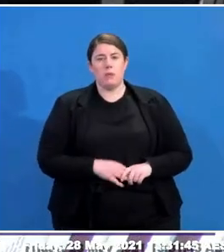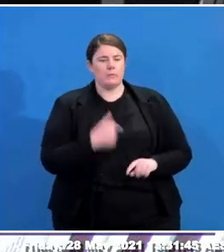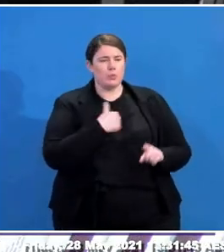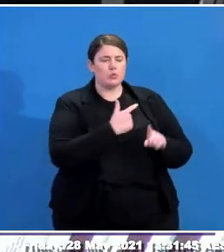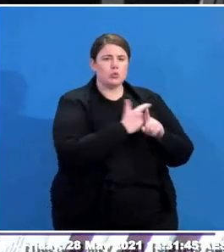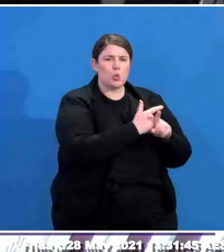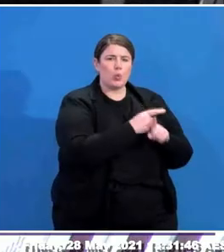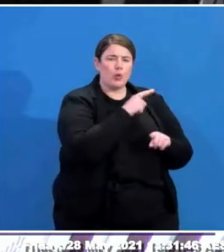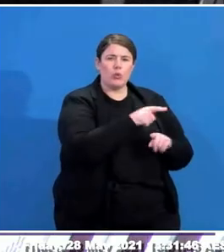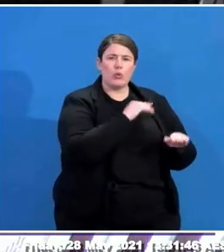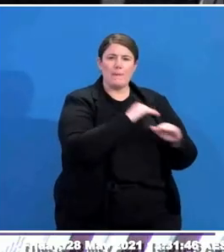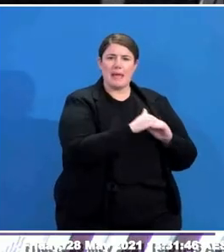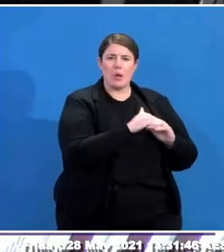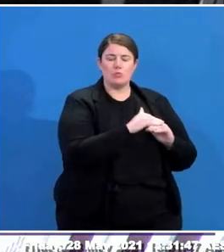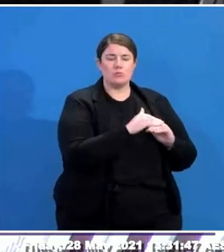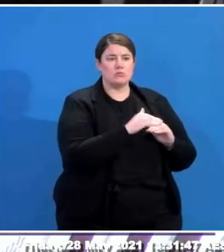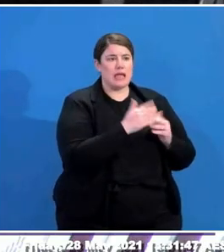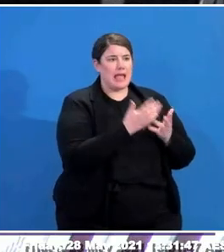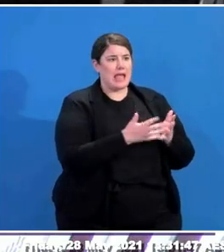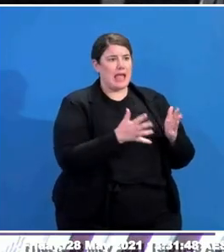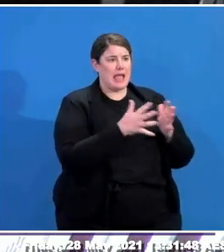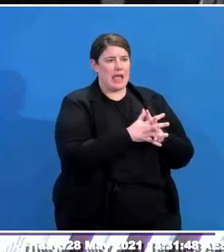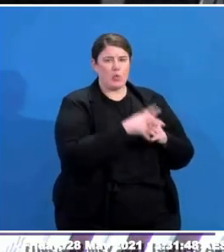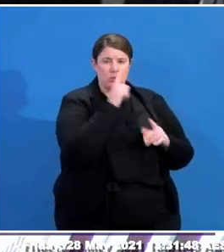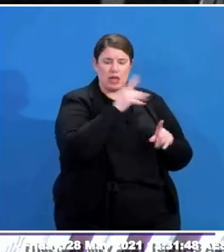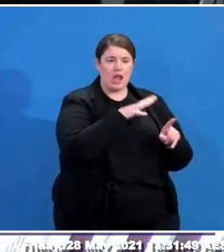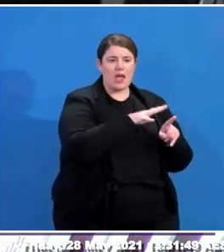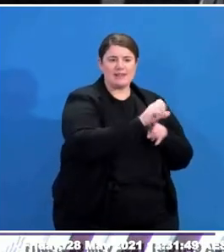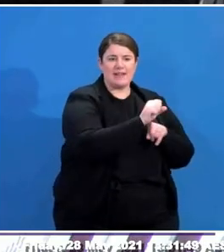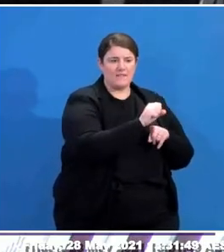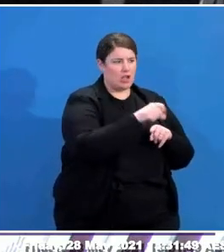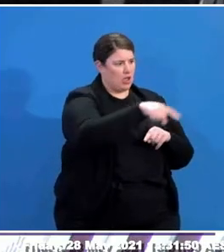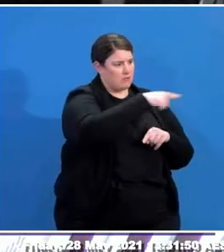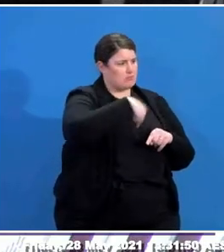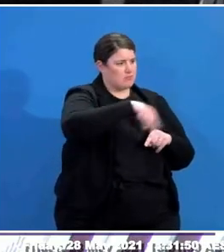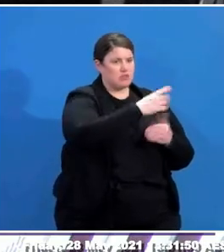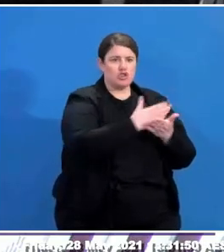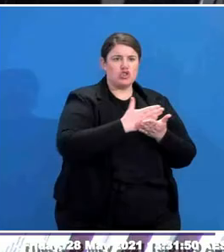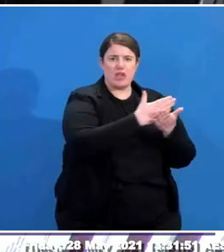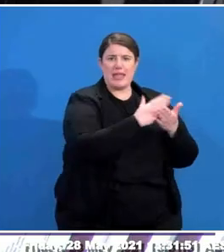moment, about the identification of synergies in a group shared environment.